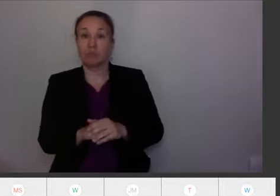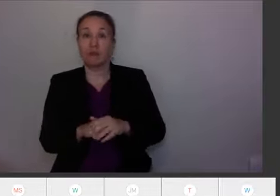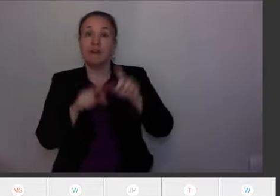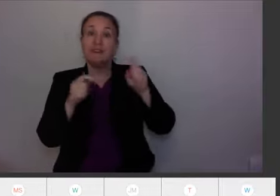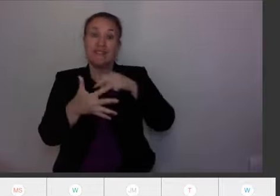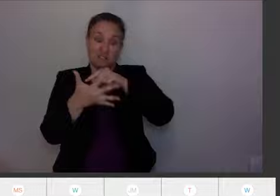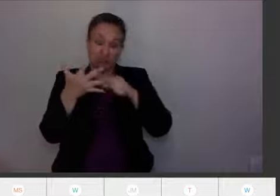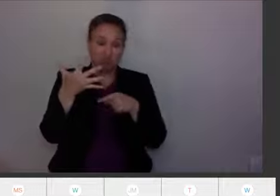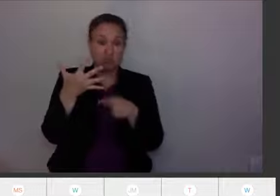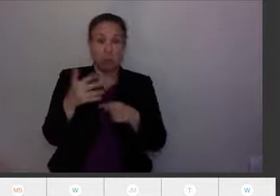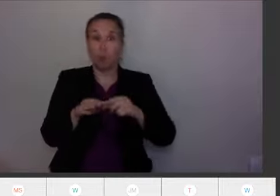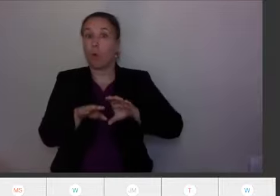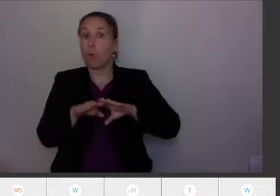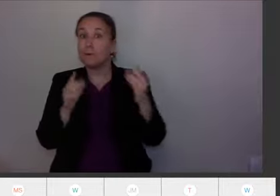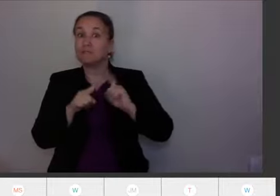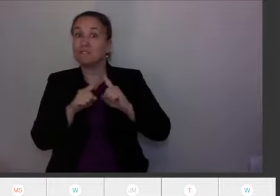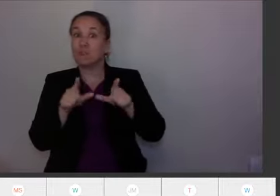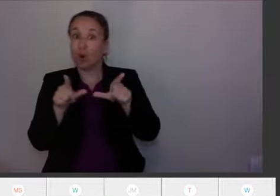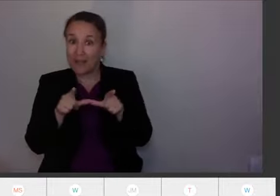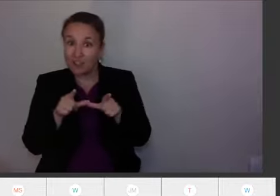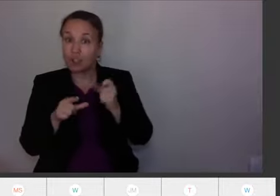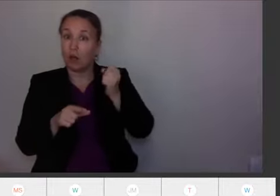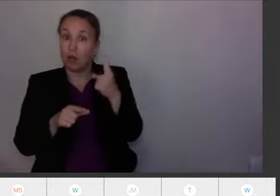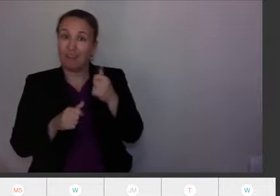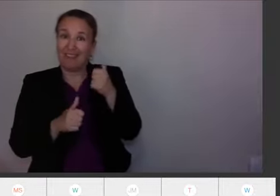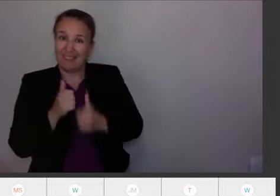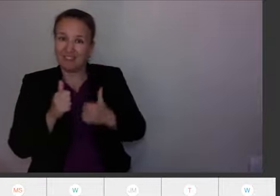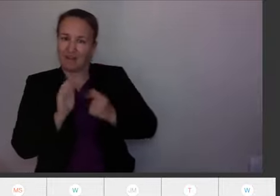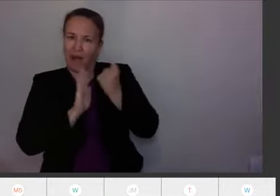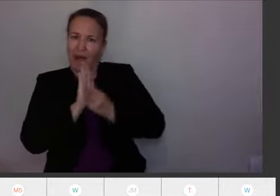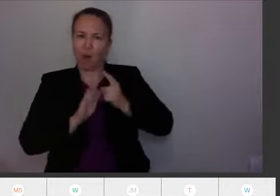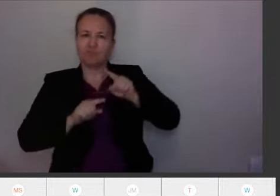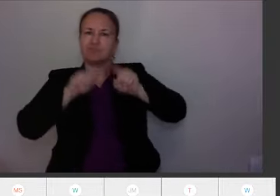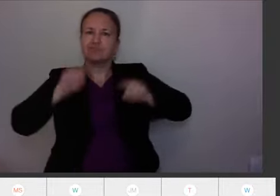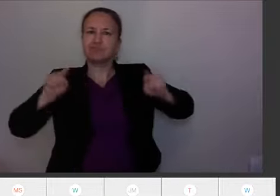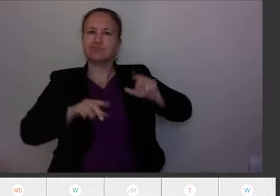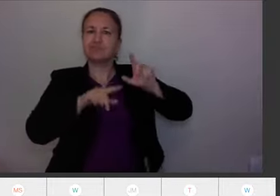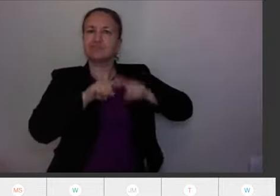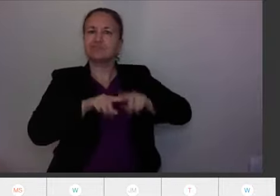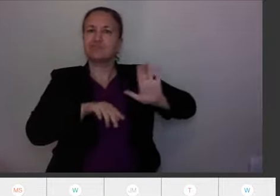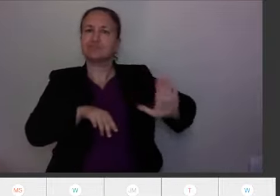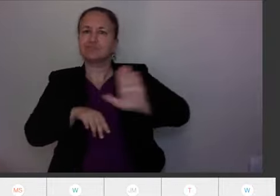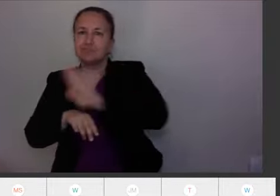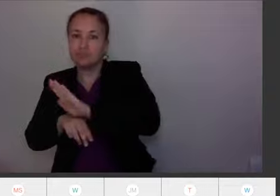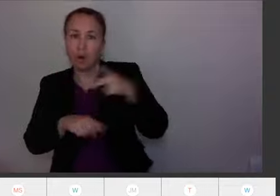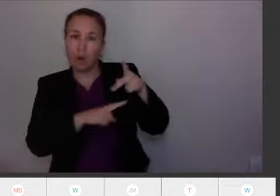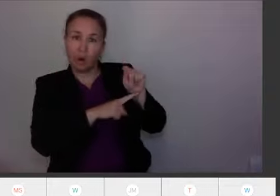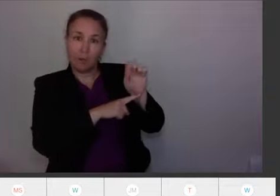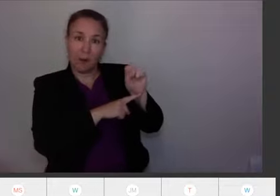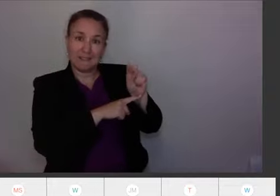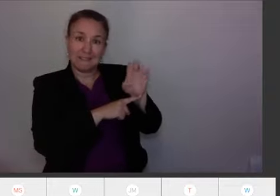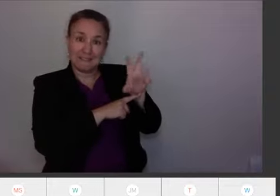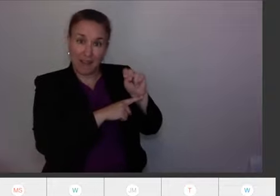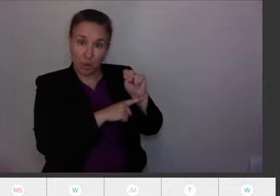locations each location has hours that vary each day pottstown the pottstown location is